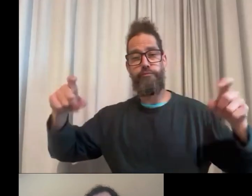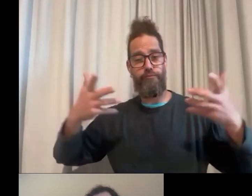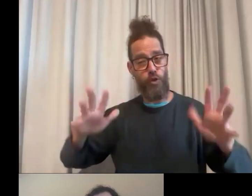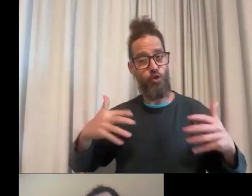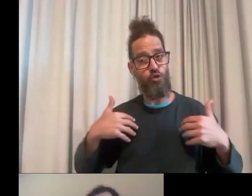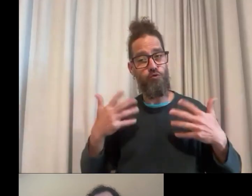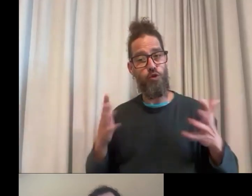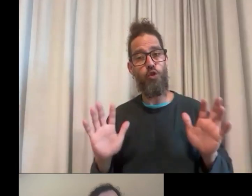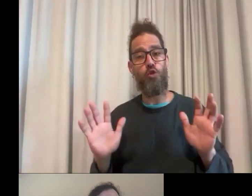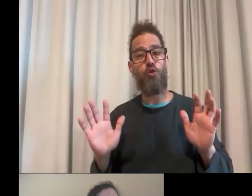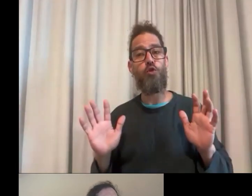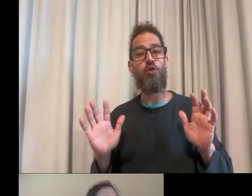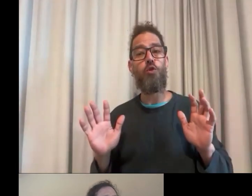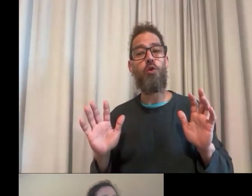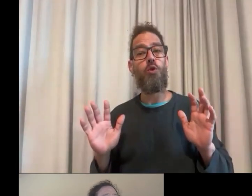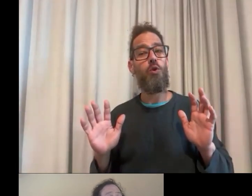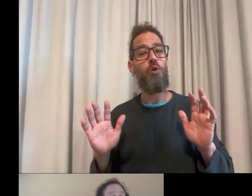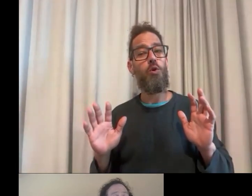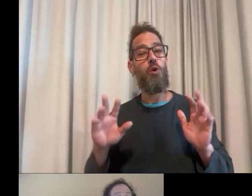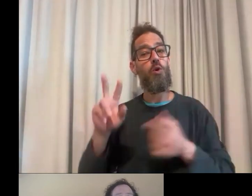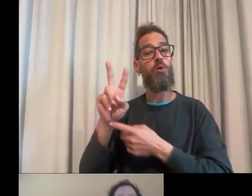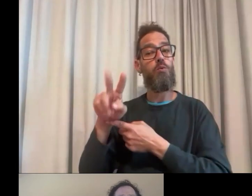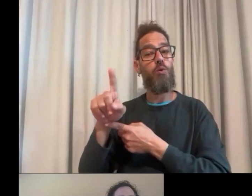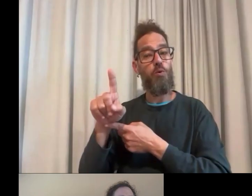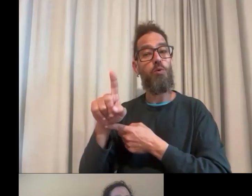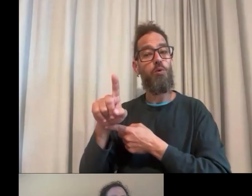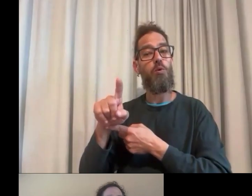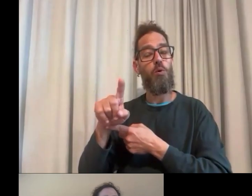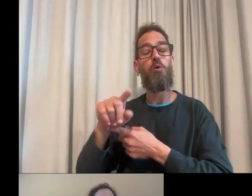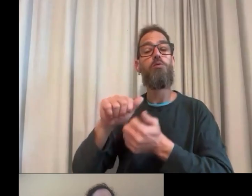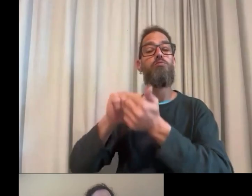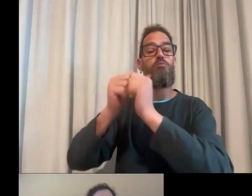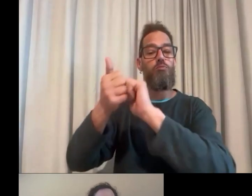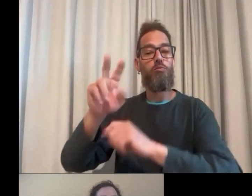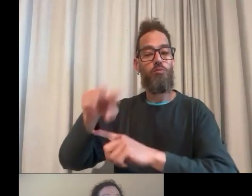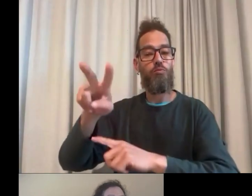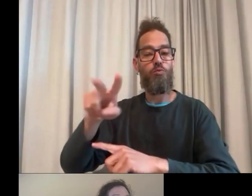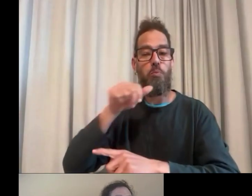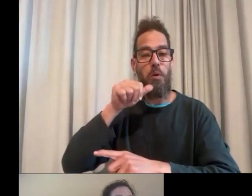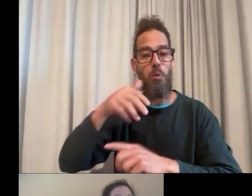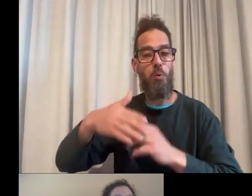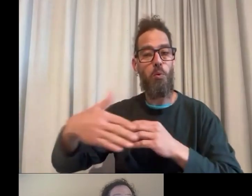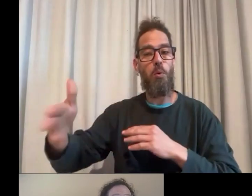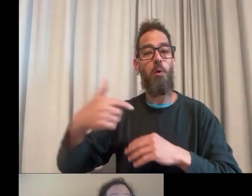and it is inevitable that the ICT standard will update to 2.2 at some point. And it's very possibly going to happen